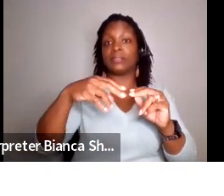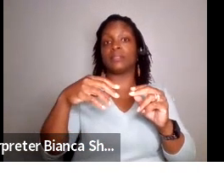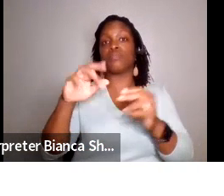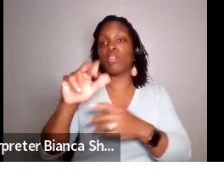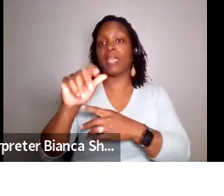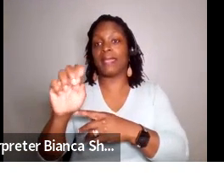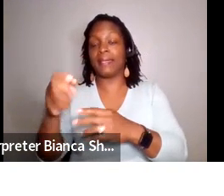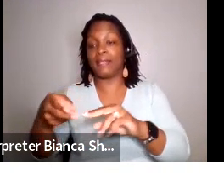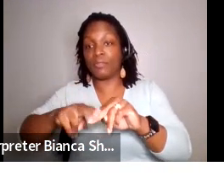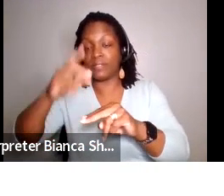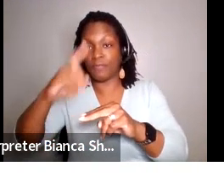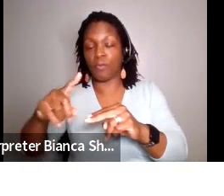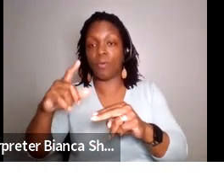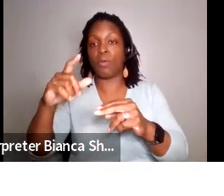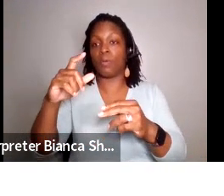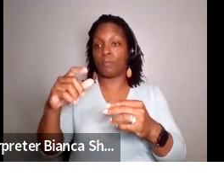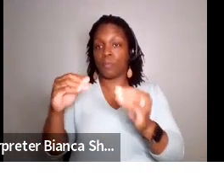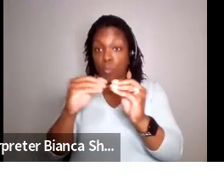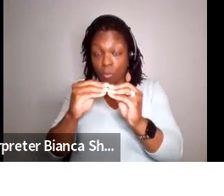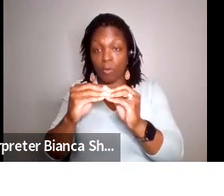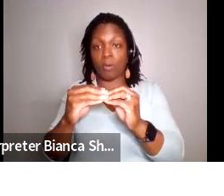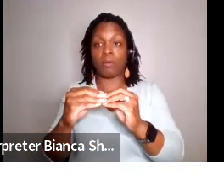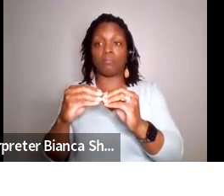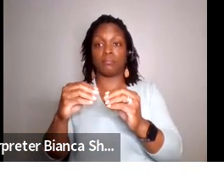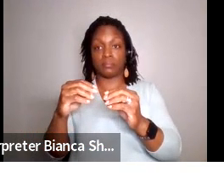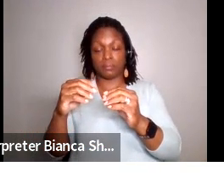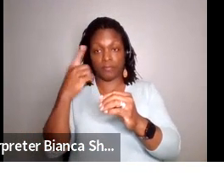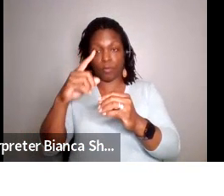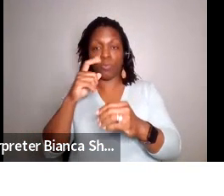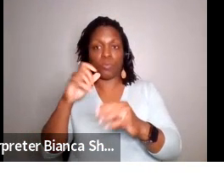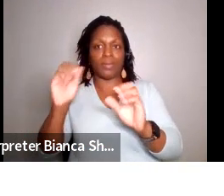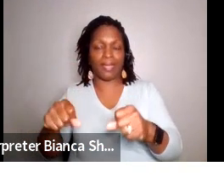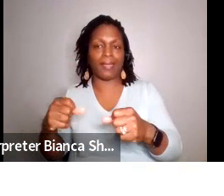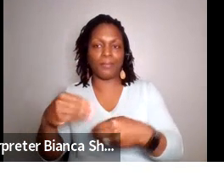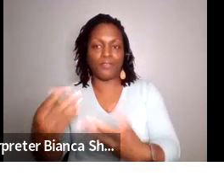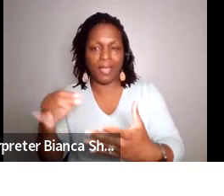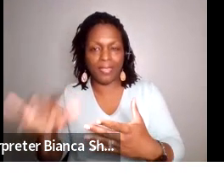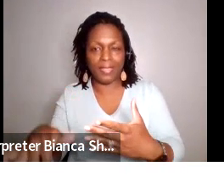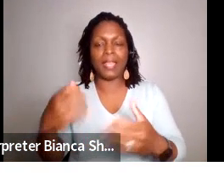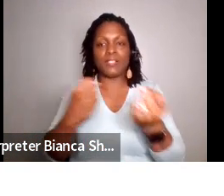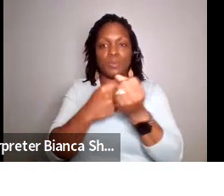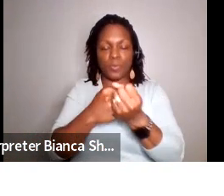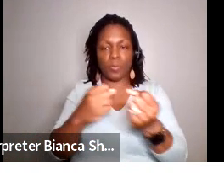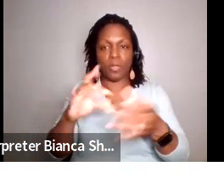Services. Our community choices waiver, personal assistant service providers, our support, coordination, providers, and our doubt.